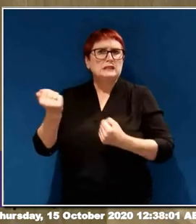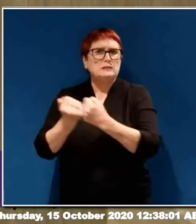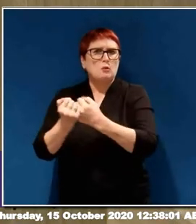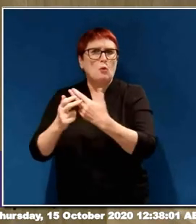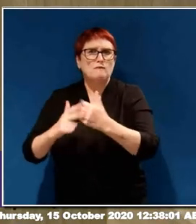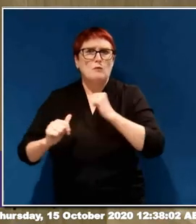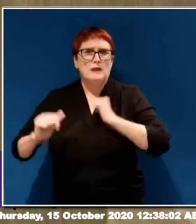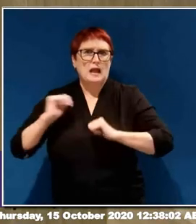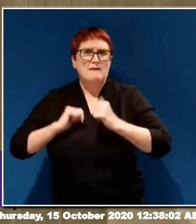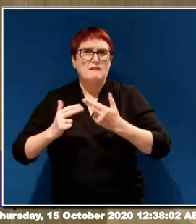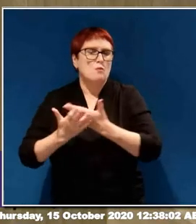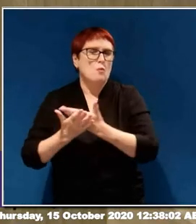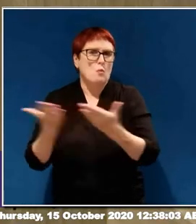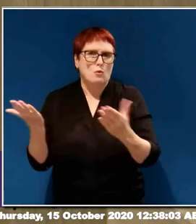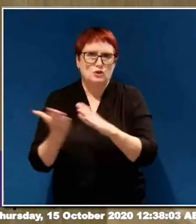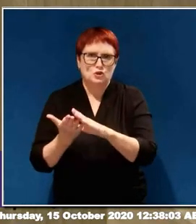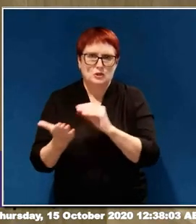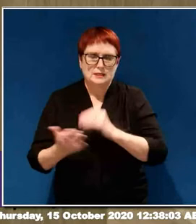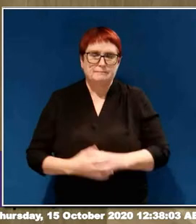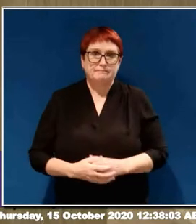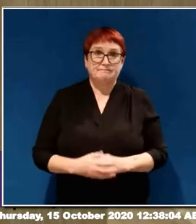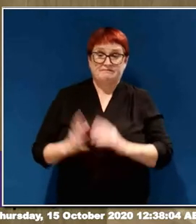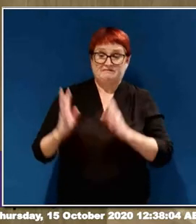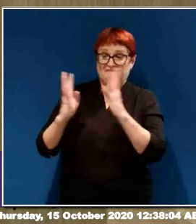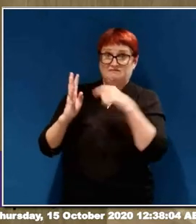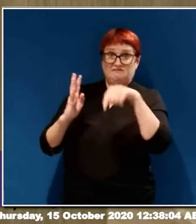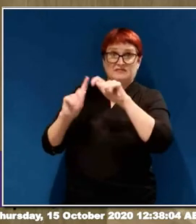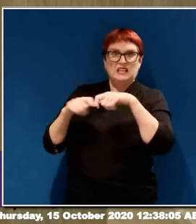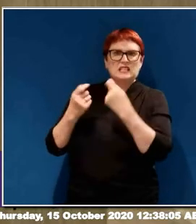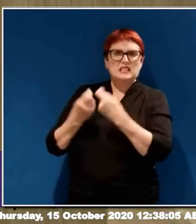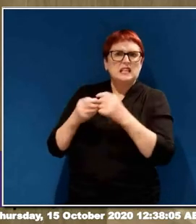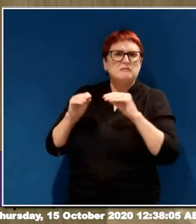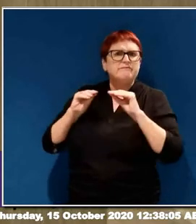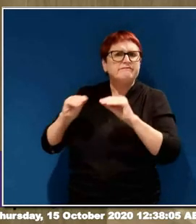They provide professional development, they provide direct service